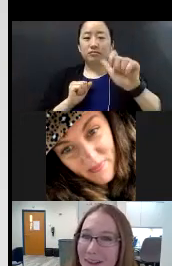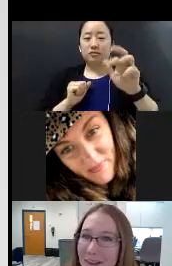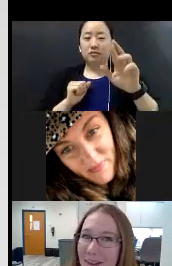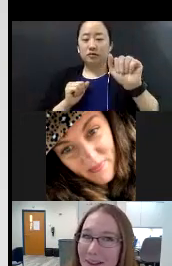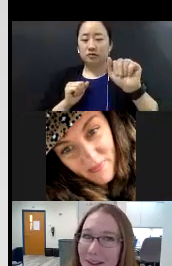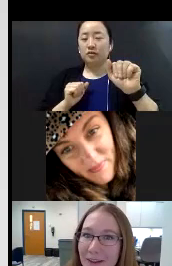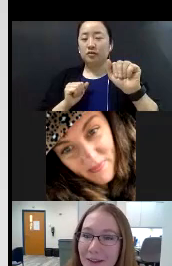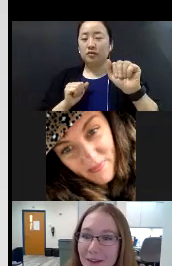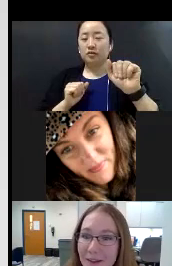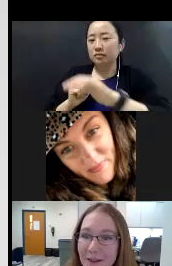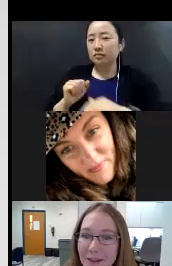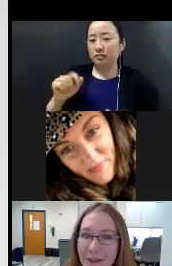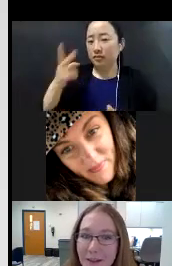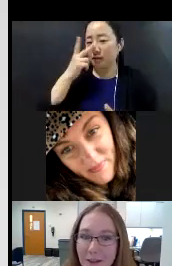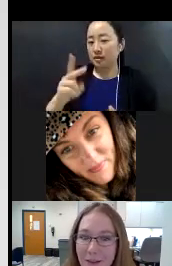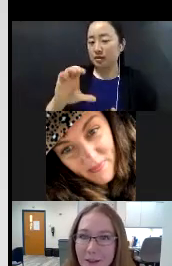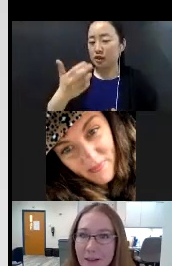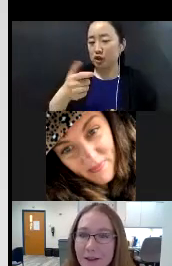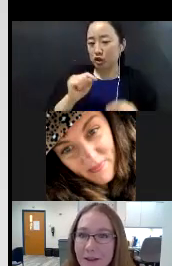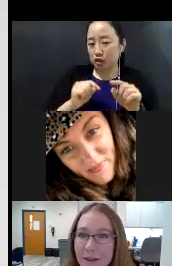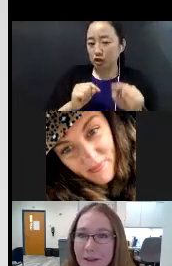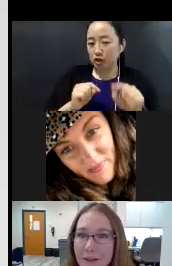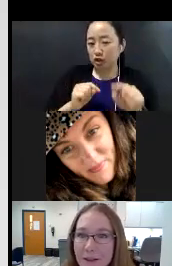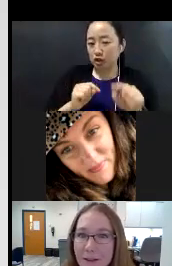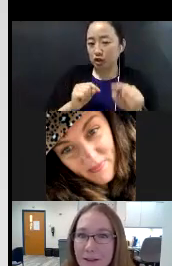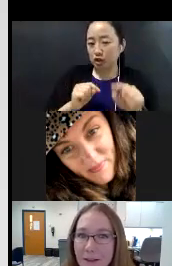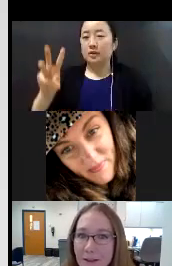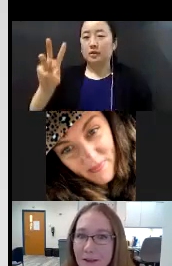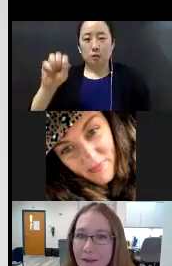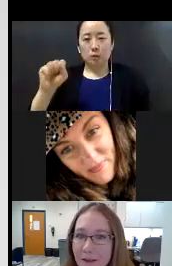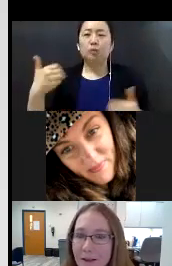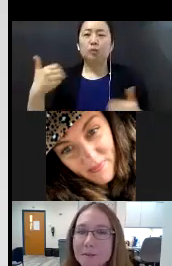WISCONSIN HAS A VERY ROBUST LONG-TERM CARE